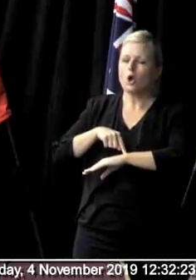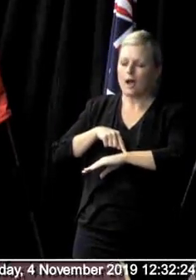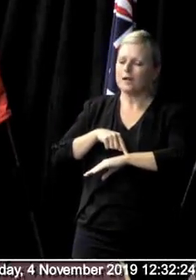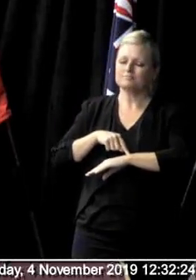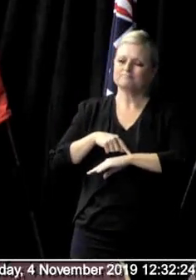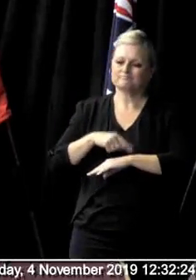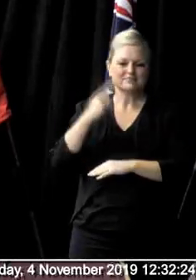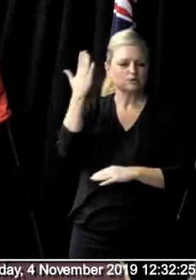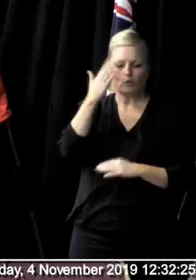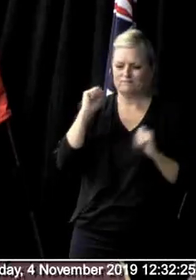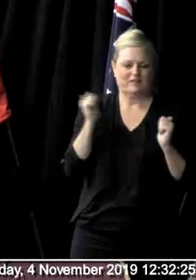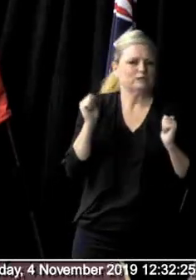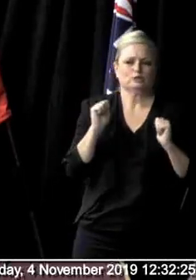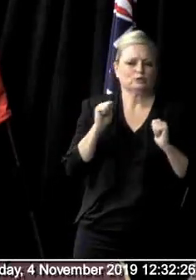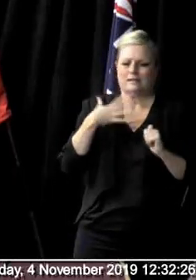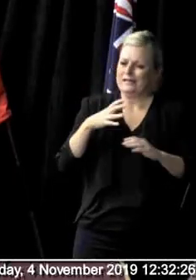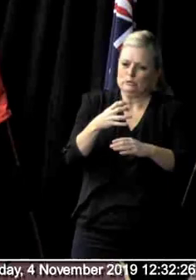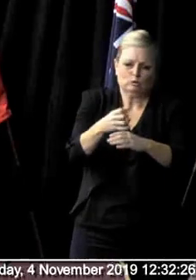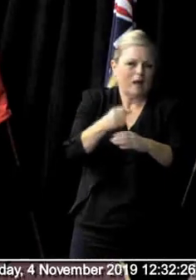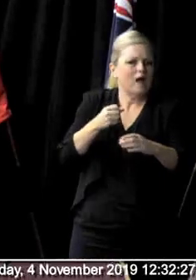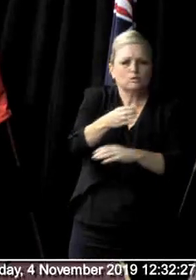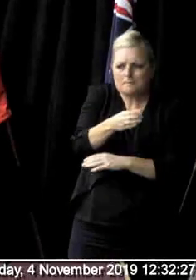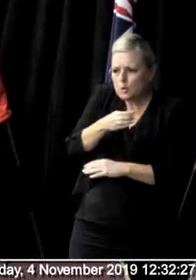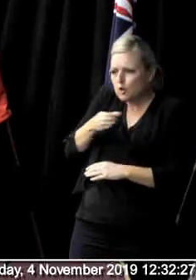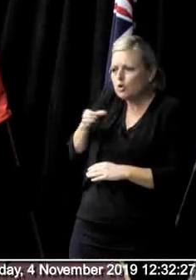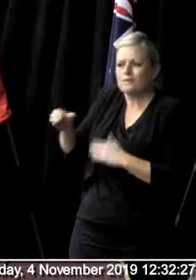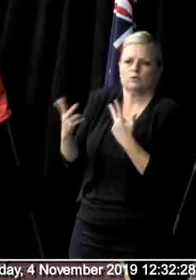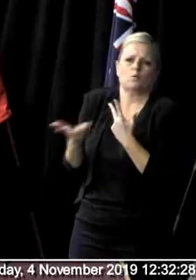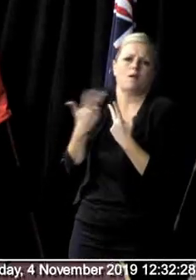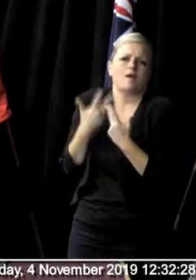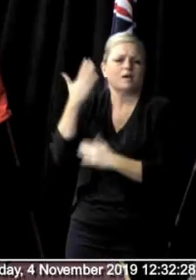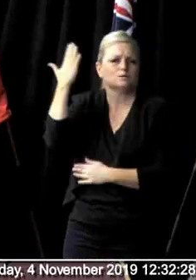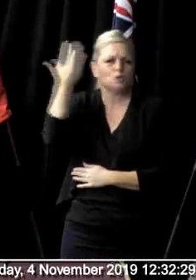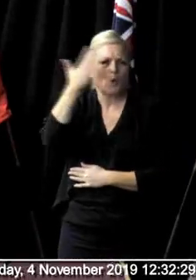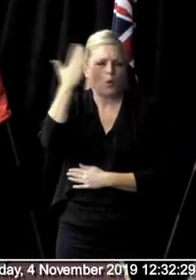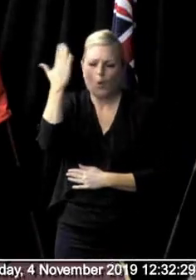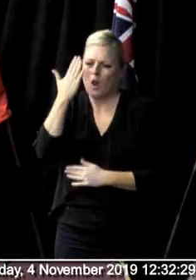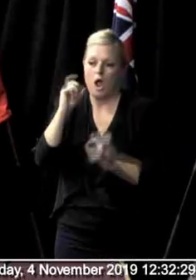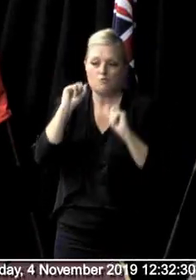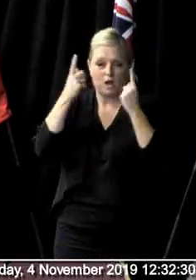getting – I wasn’t getting any – anything that was saying it was